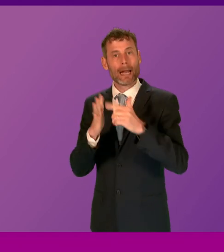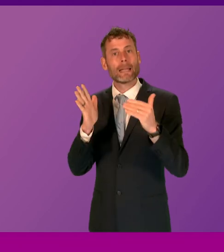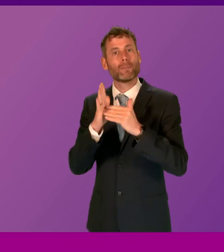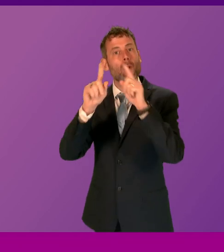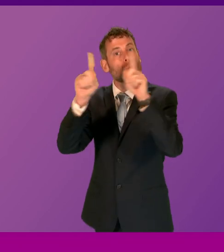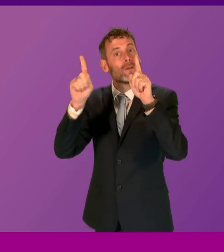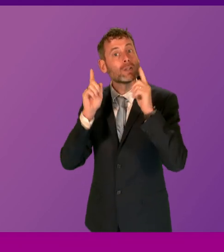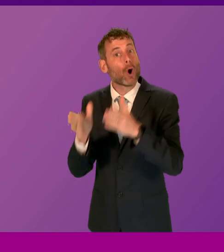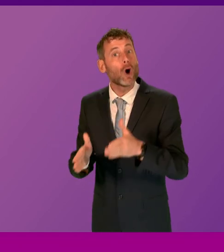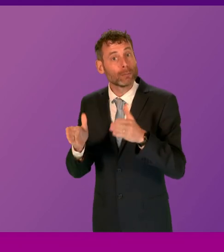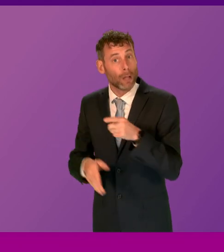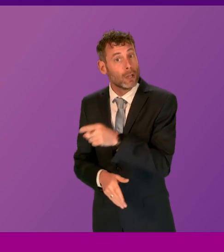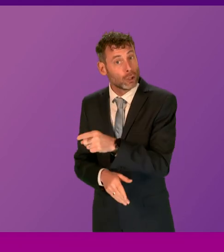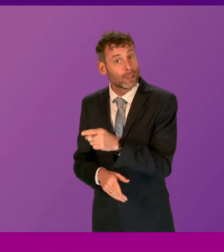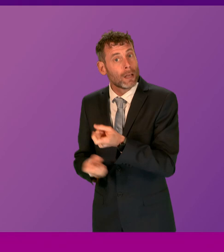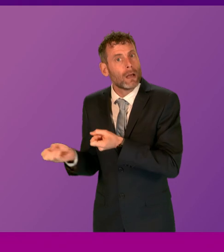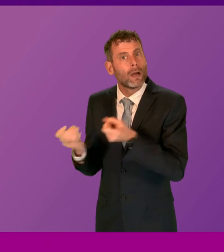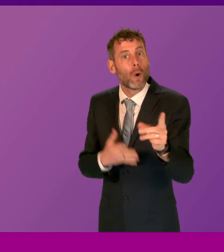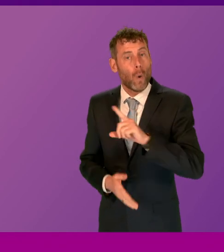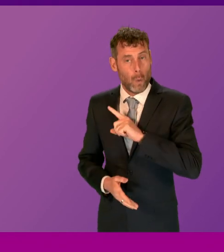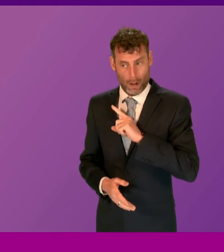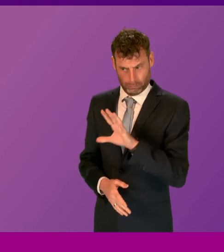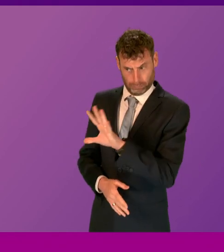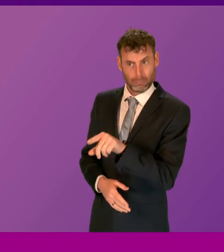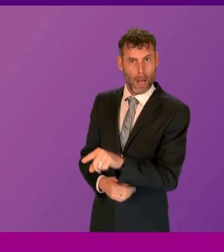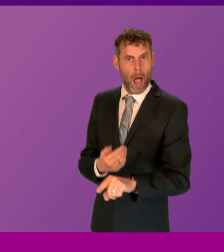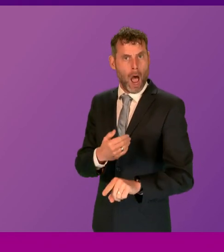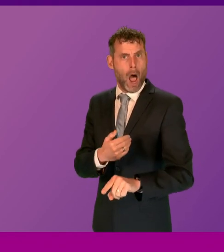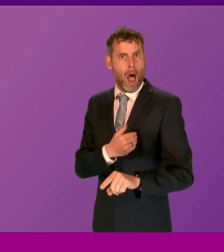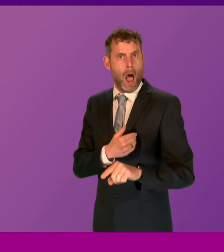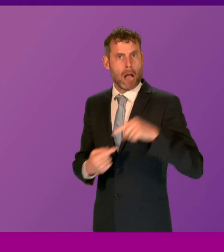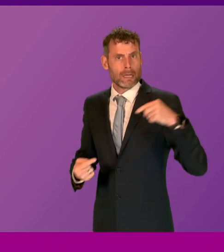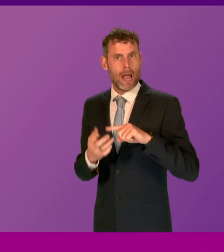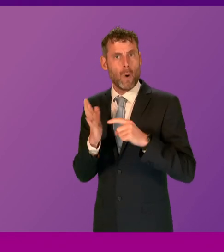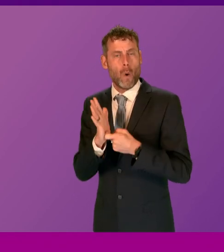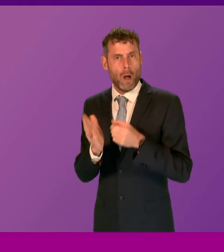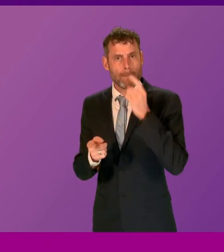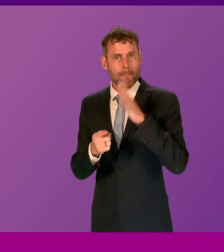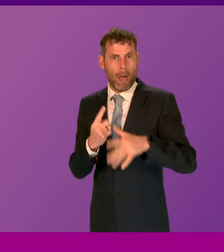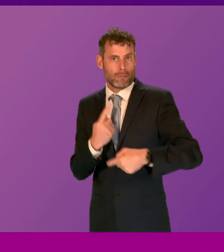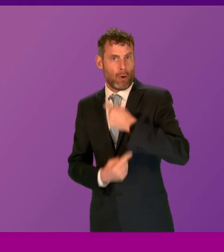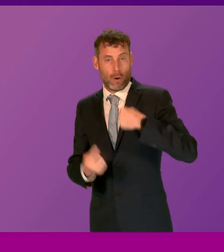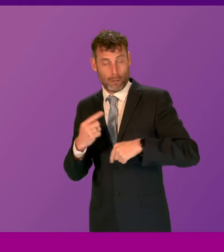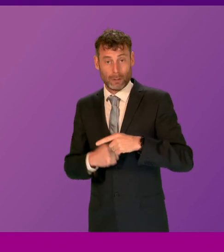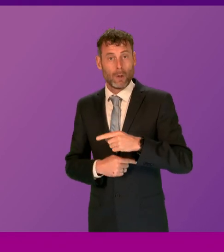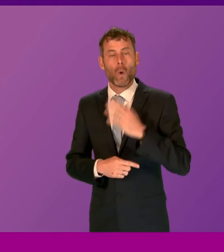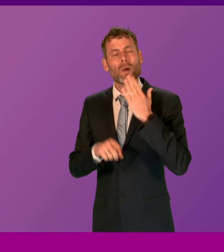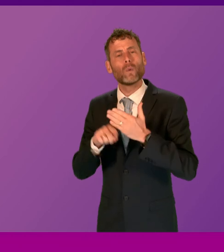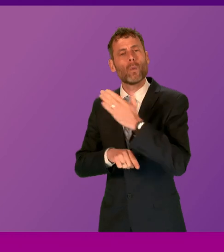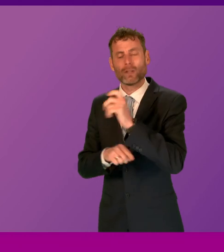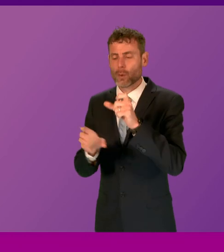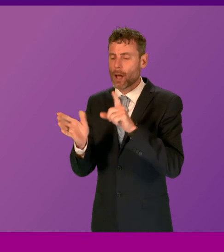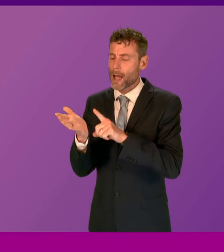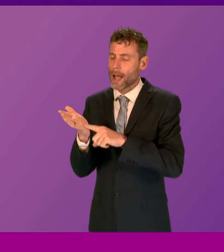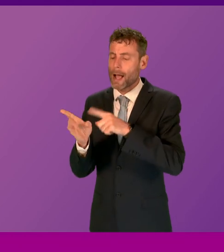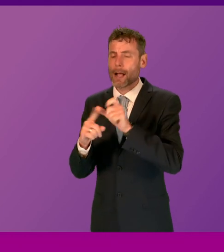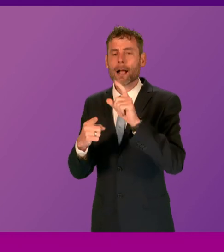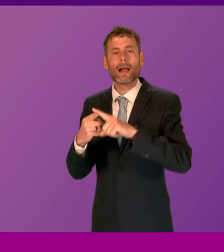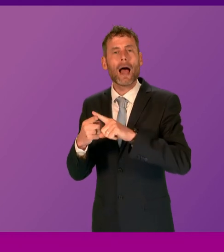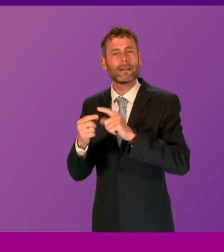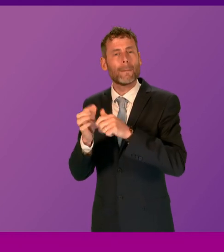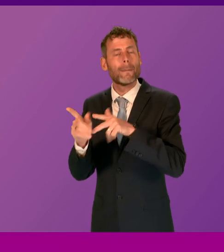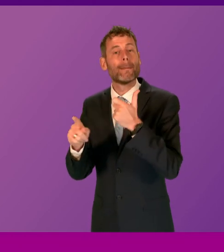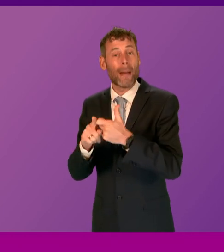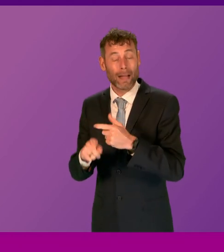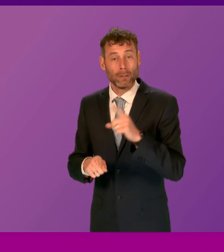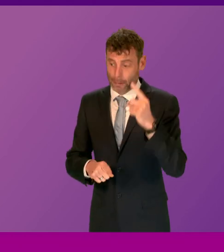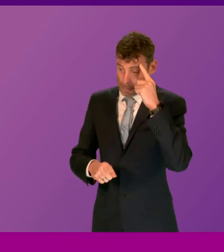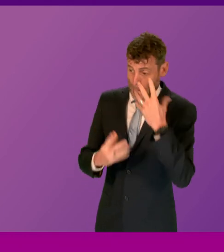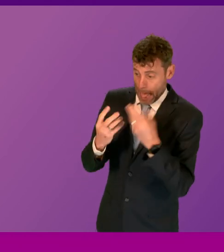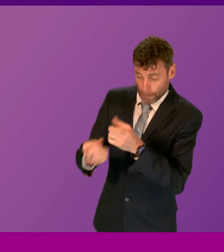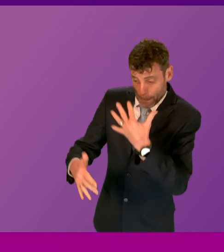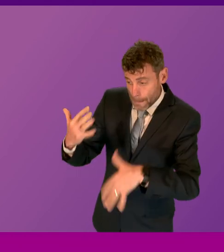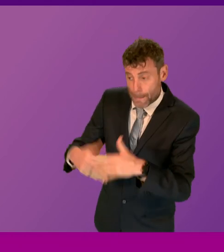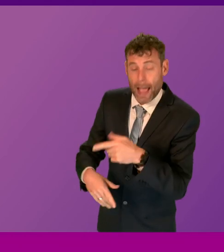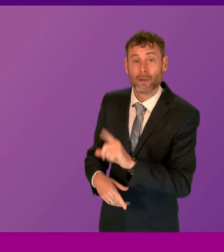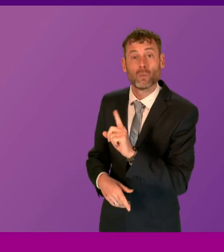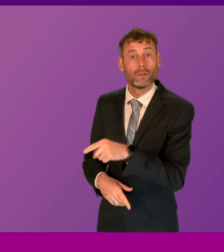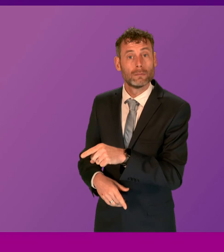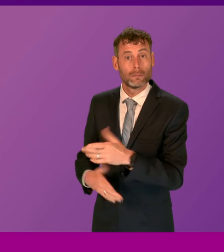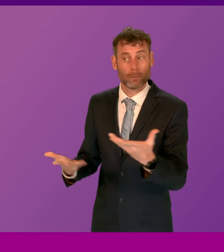after experiencing symptoms of a heart attack or blood clot during a visit to Clydebank.